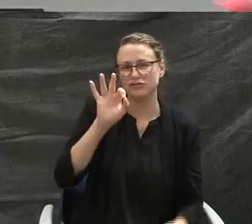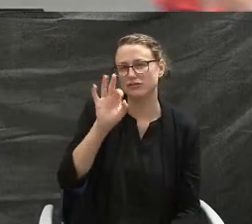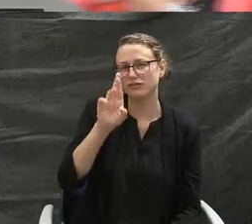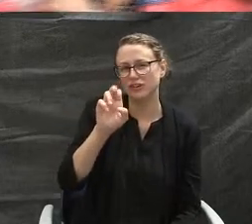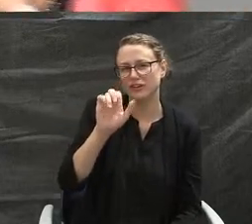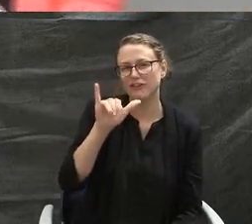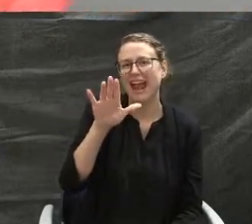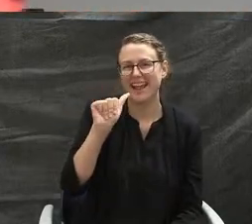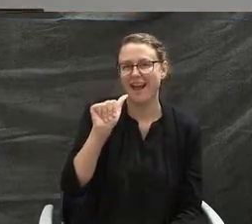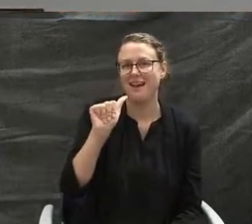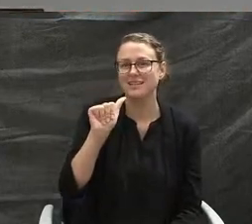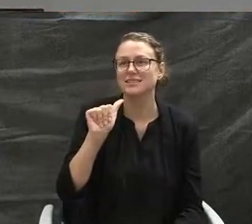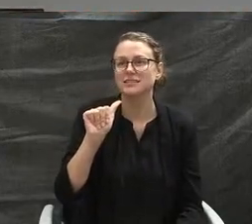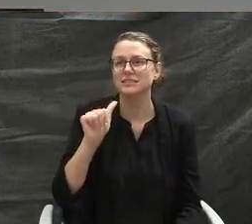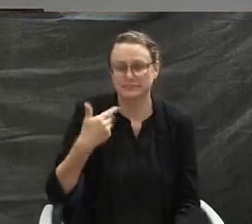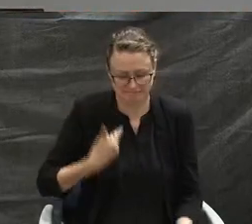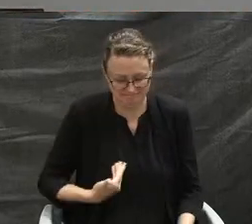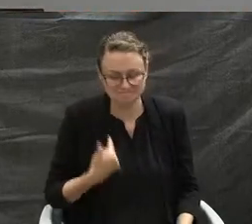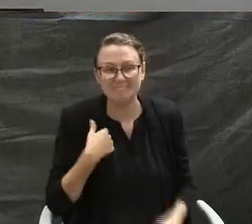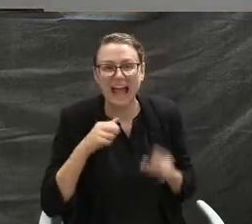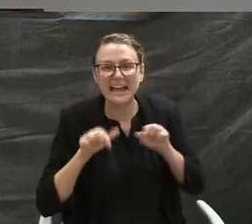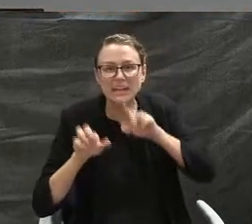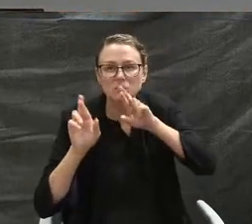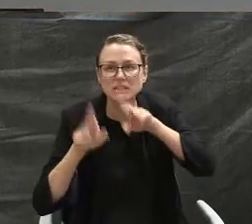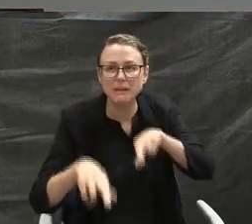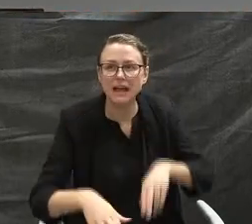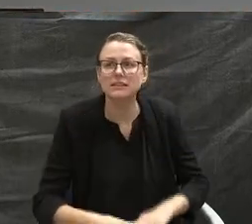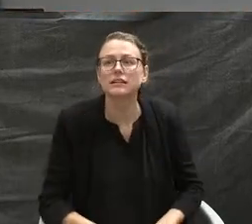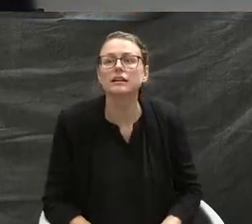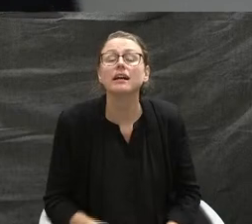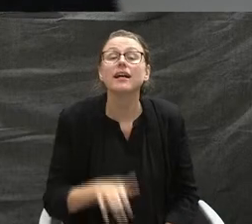Yeah, I can respond to that so that Friday will be organized